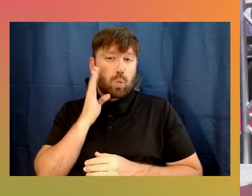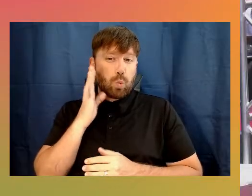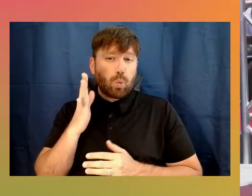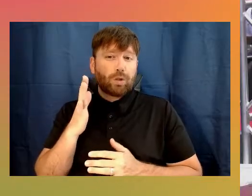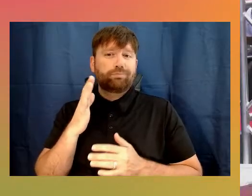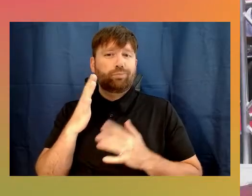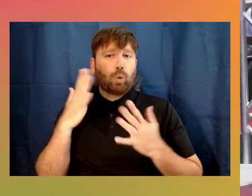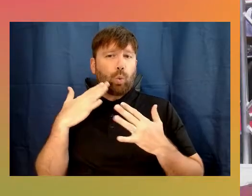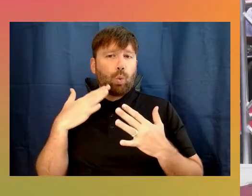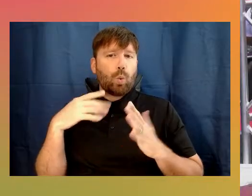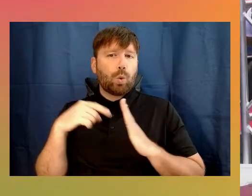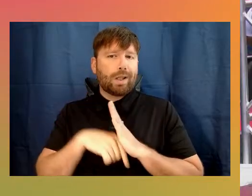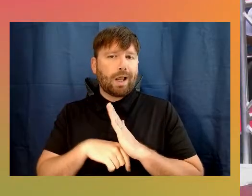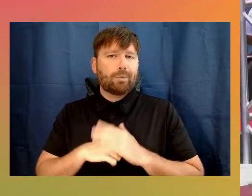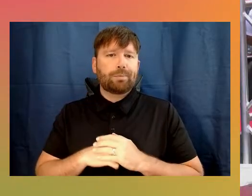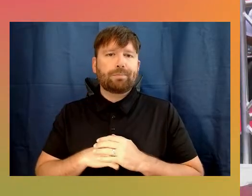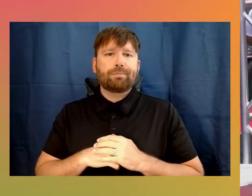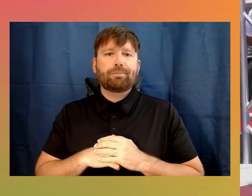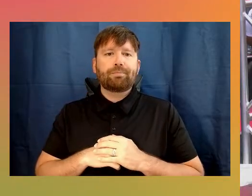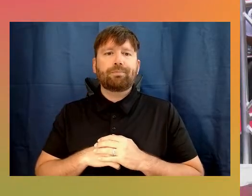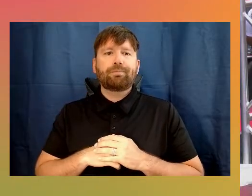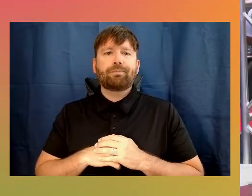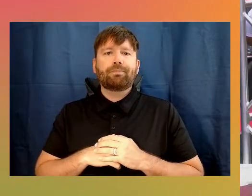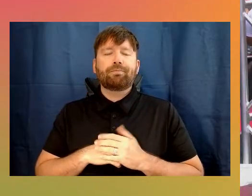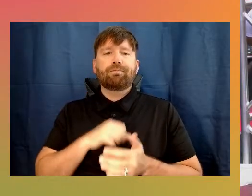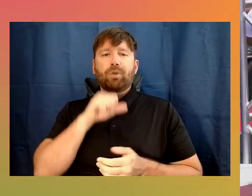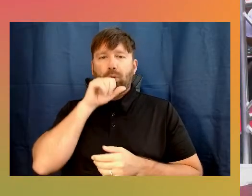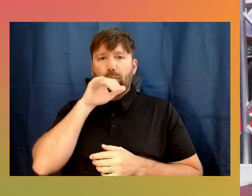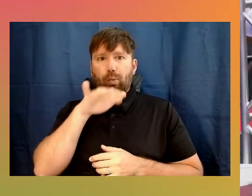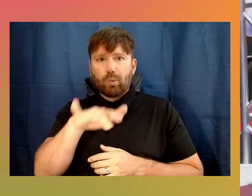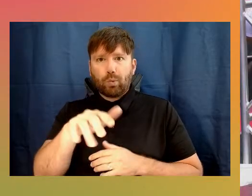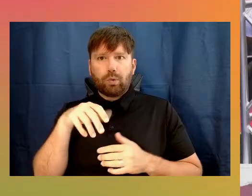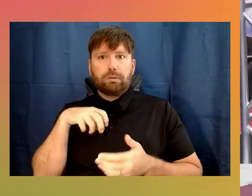START TO COOL DOWN. INHALE, BEND THE KNEES, LOOK